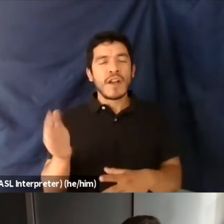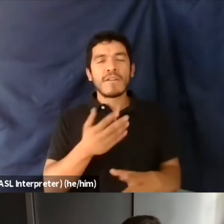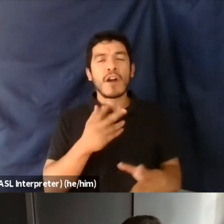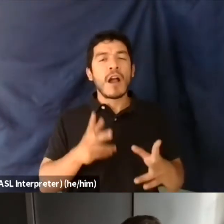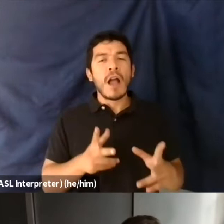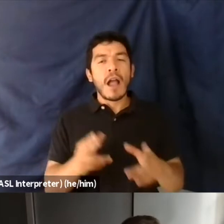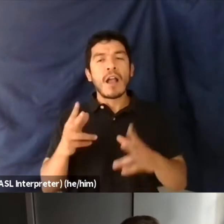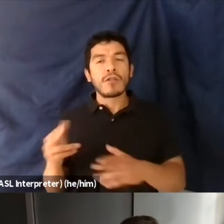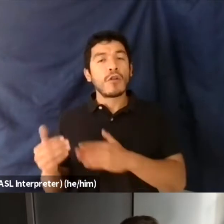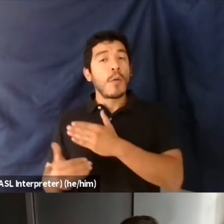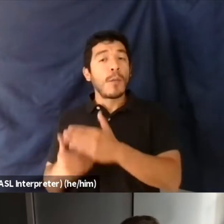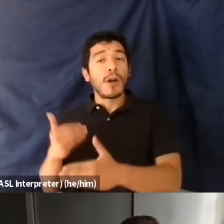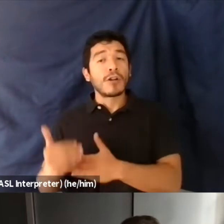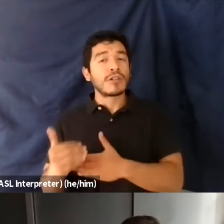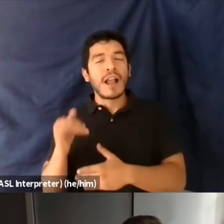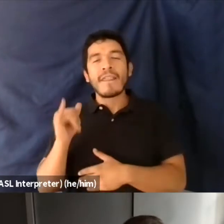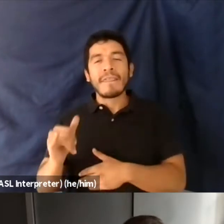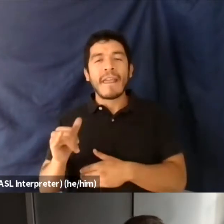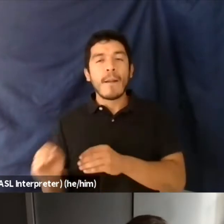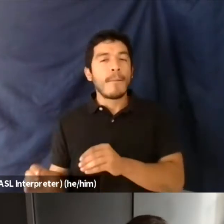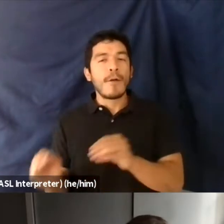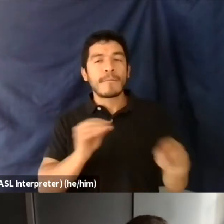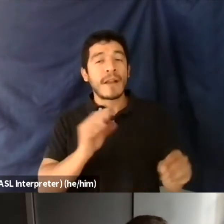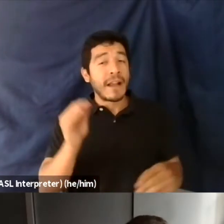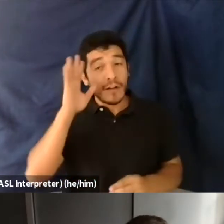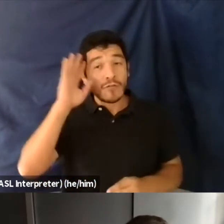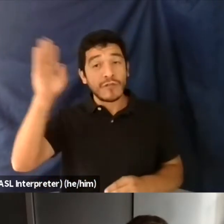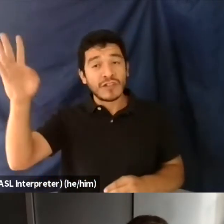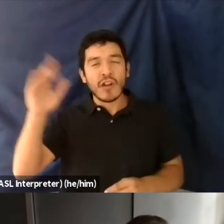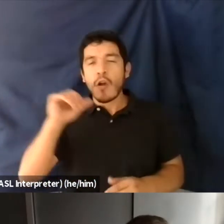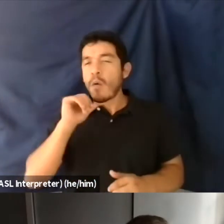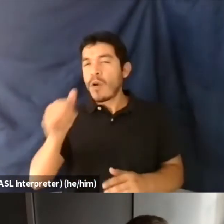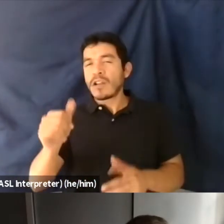that movement creation was, it wasn't really driven by just pure narrative.